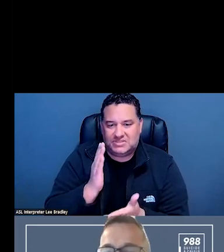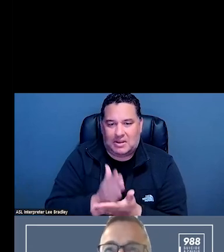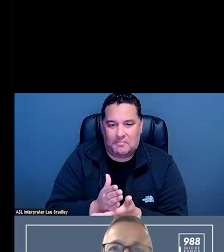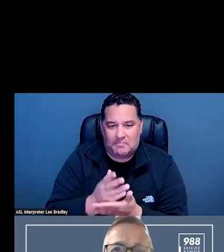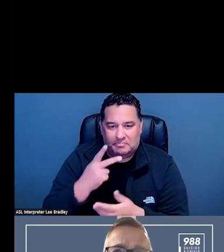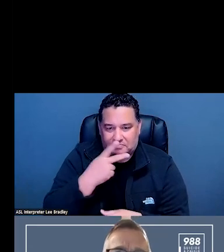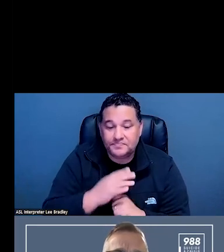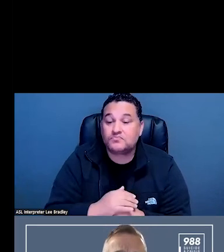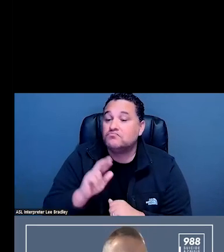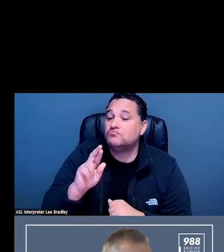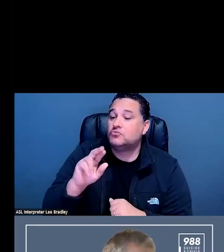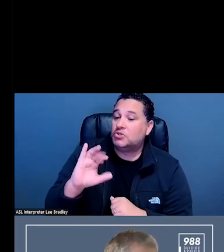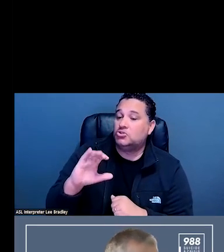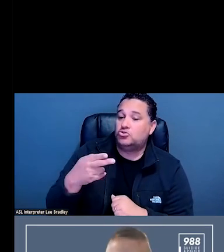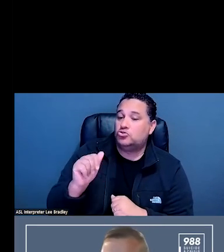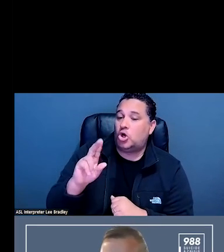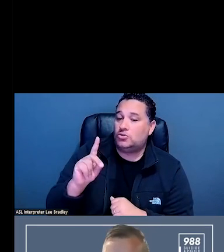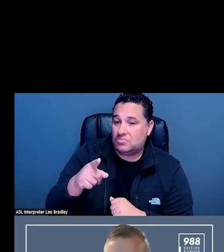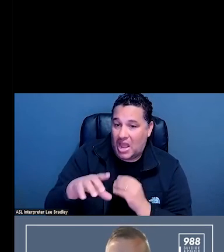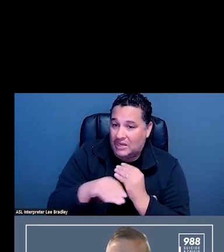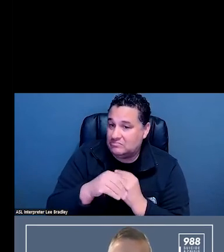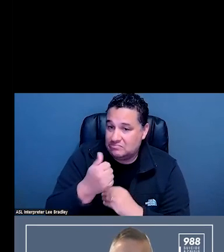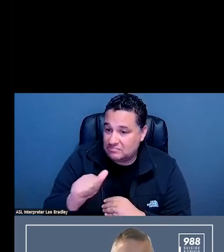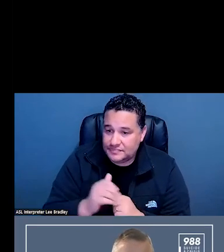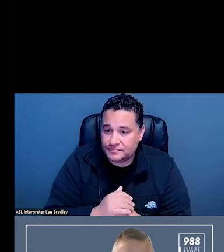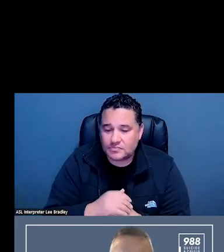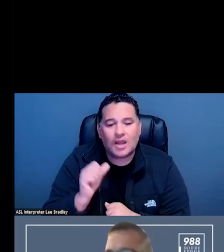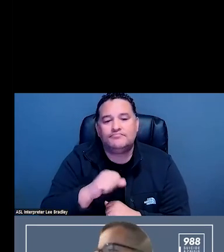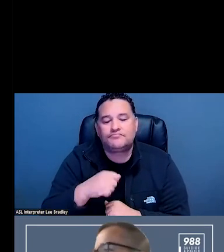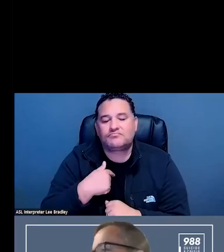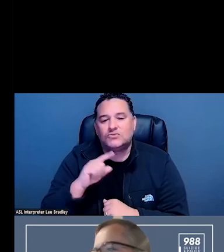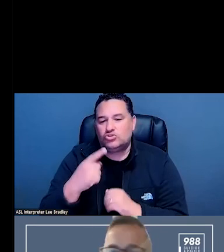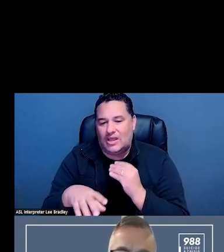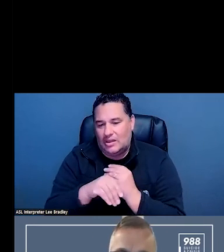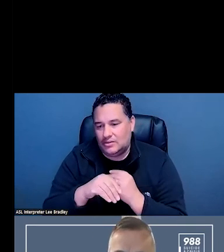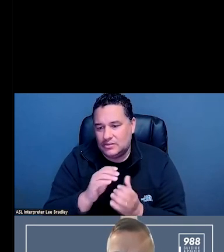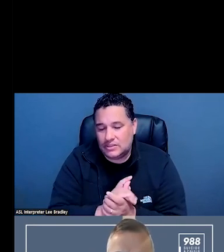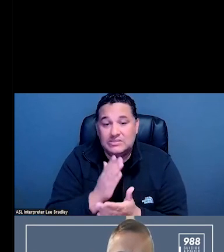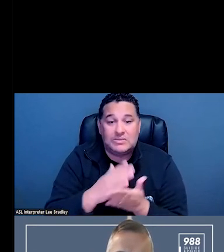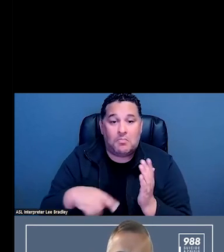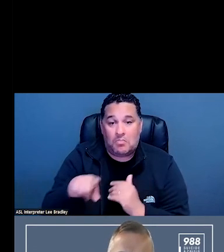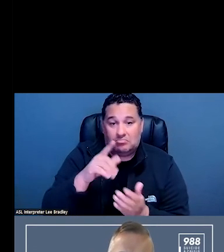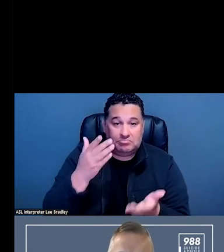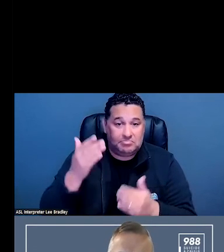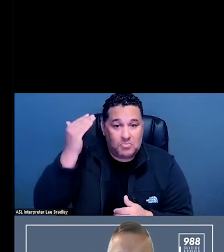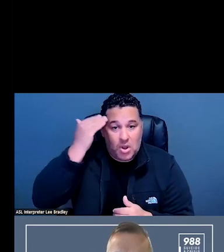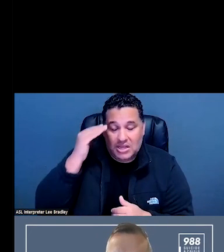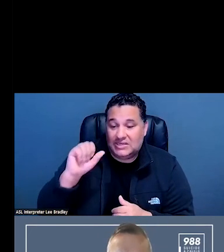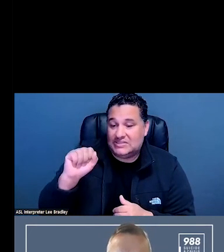TOMB, I AM GOING TO, STOP THERE . RICHARD, WANT TO ADD ANYTHING? > I WOULD